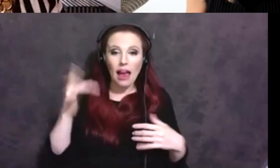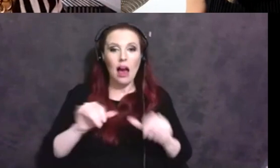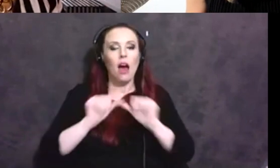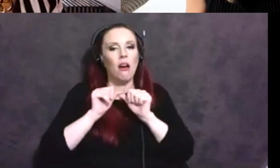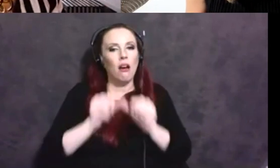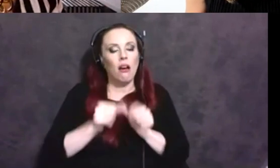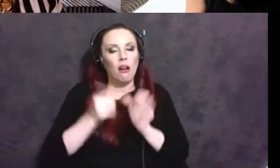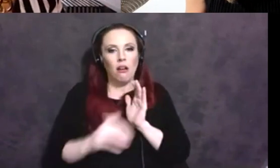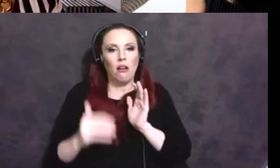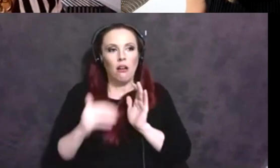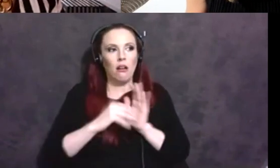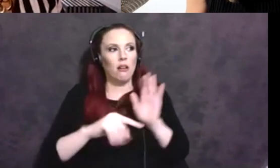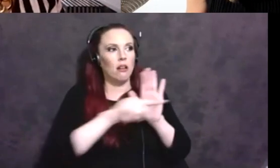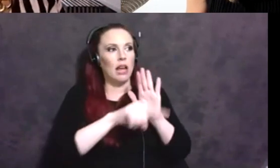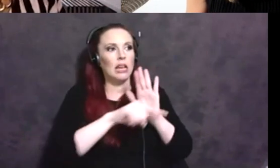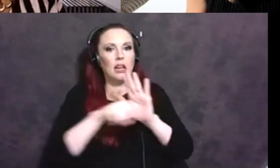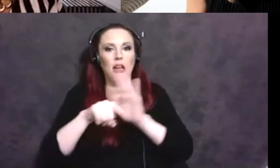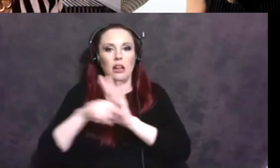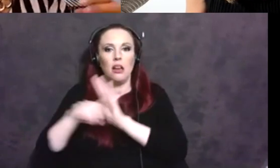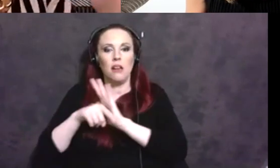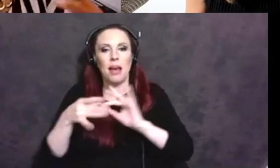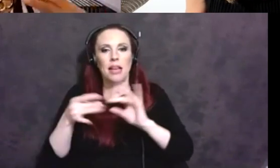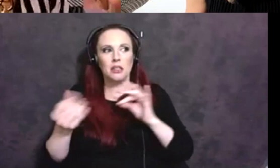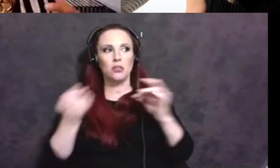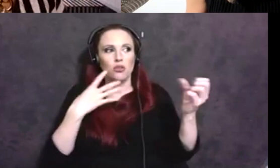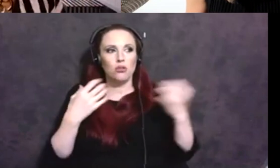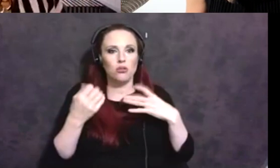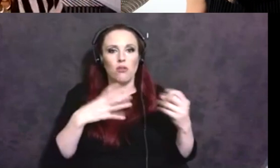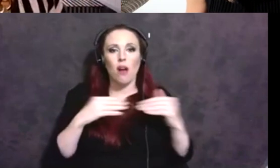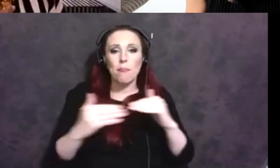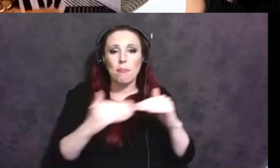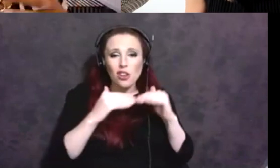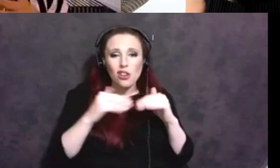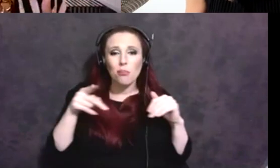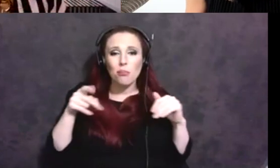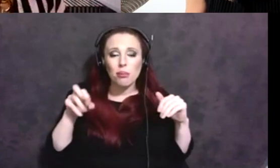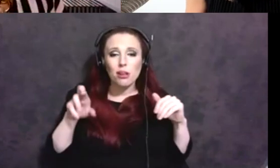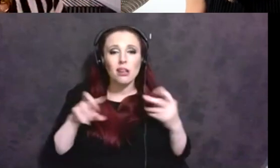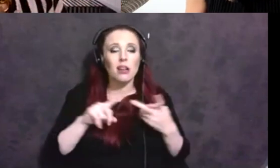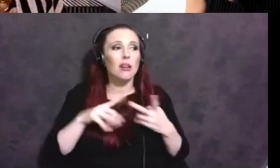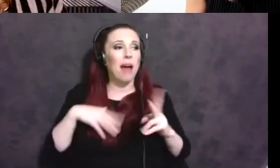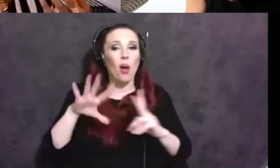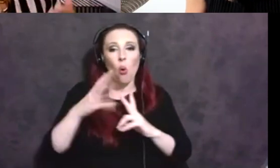envision loving myself like I do now. The reason I didn't love myself back then is because